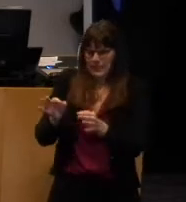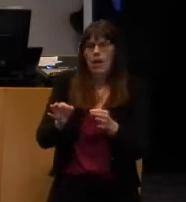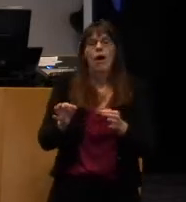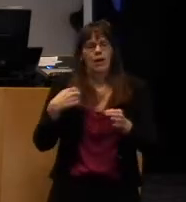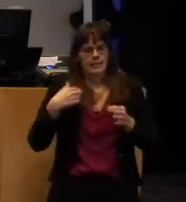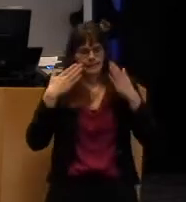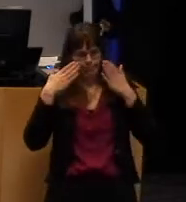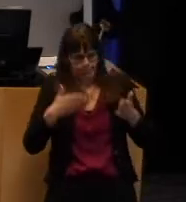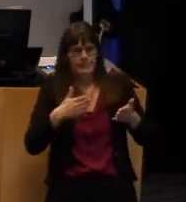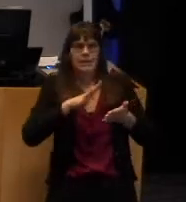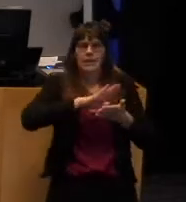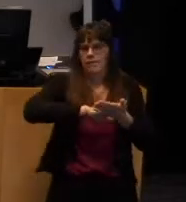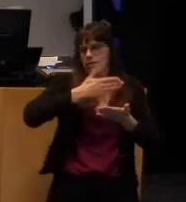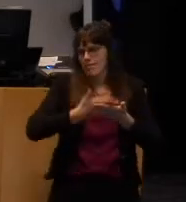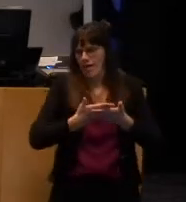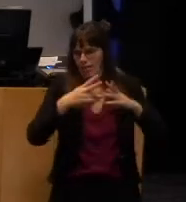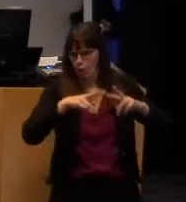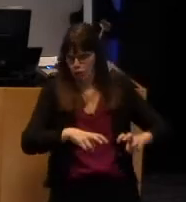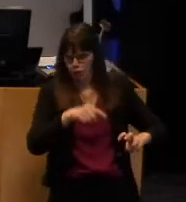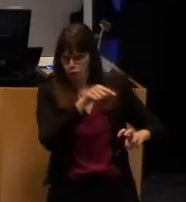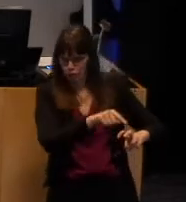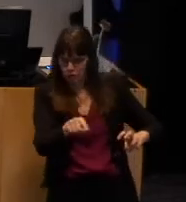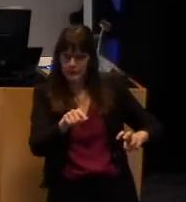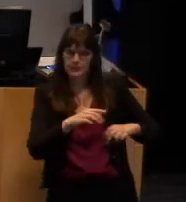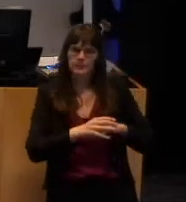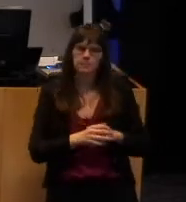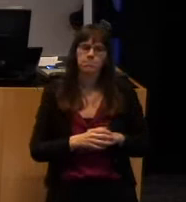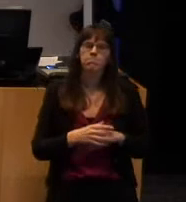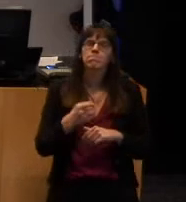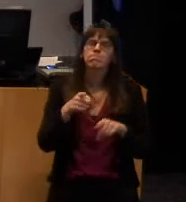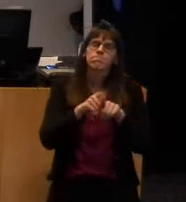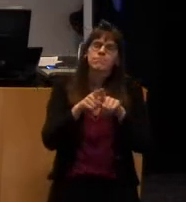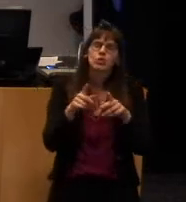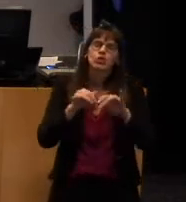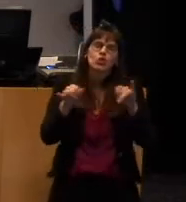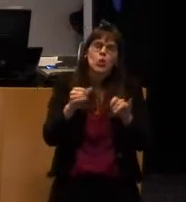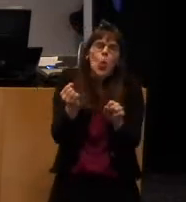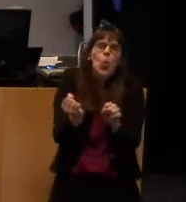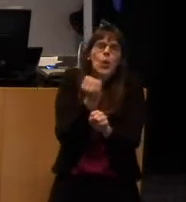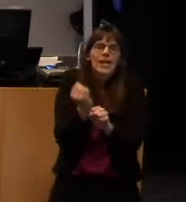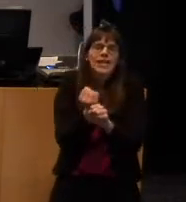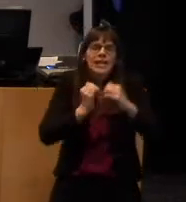to compose a first what I call an operational definition of what a strategy is